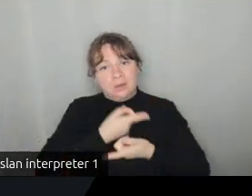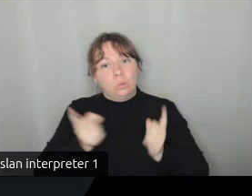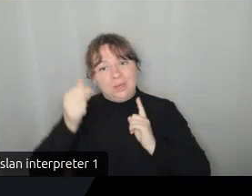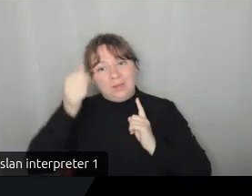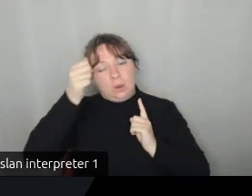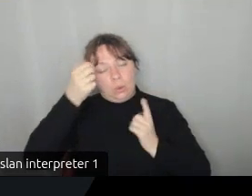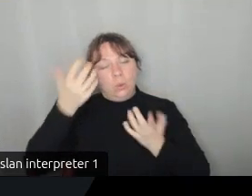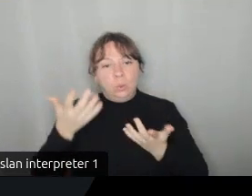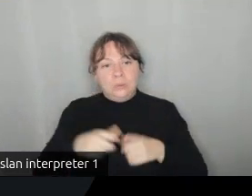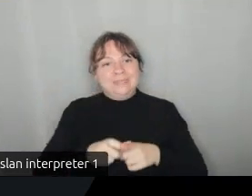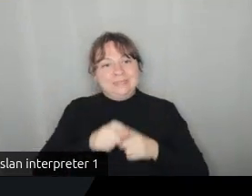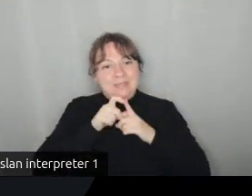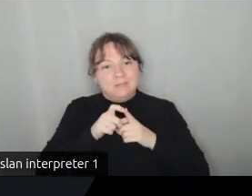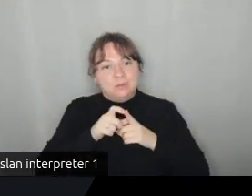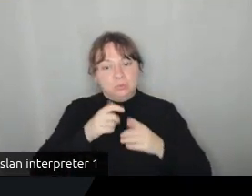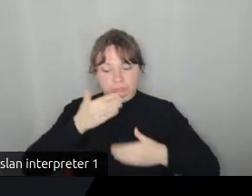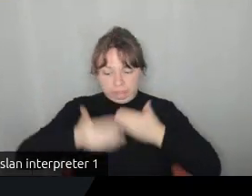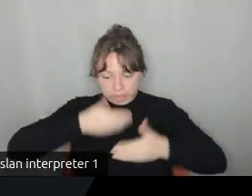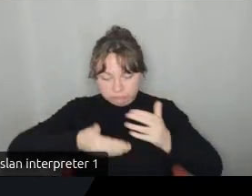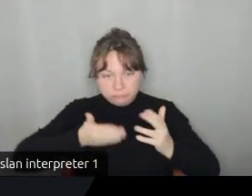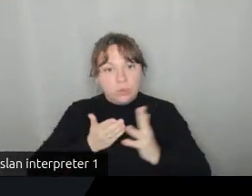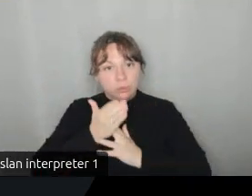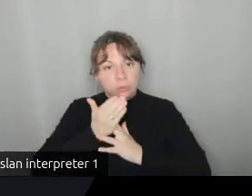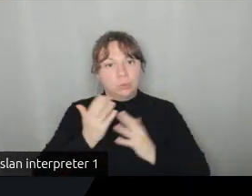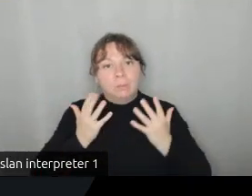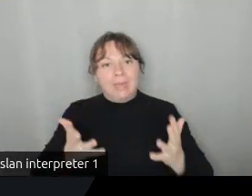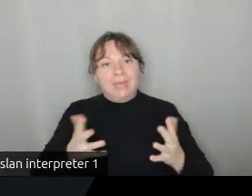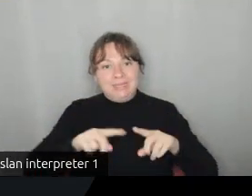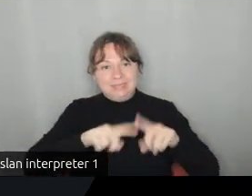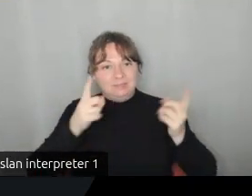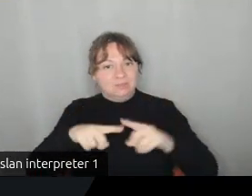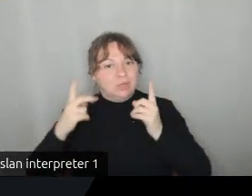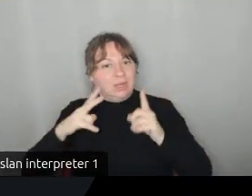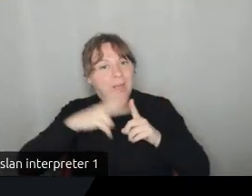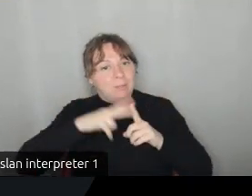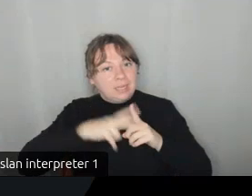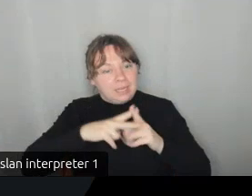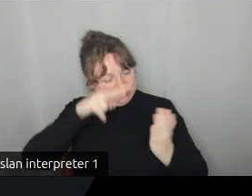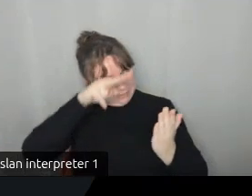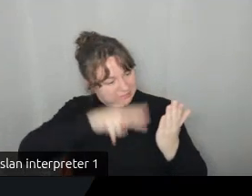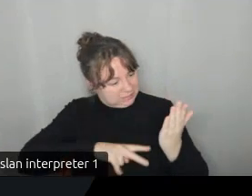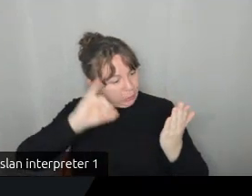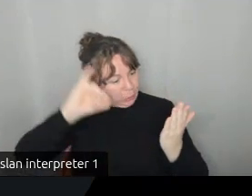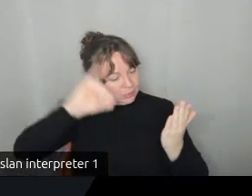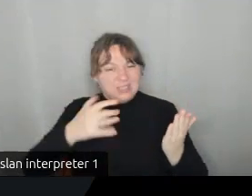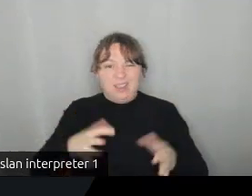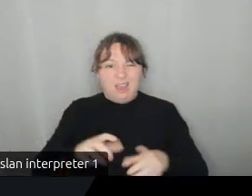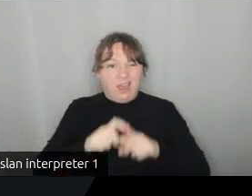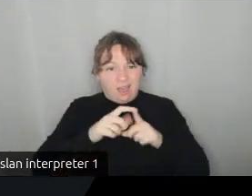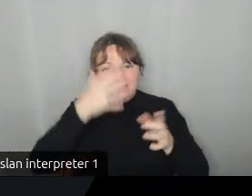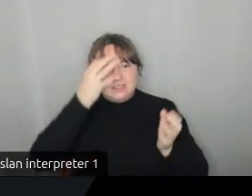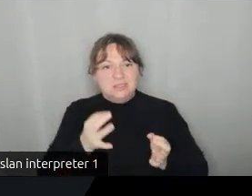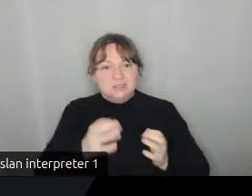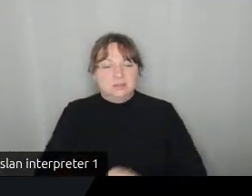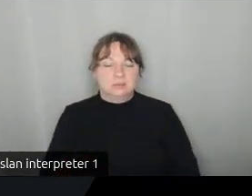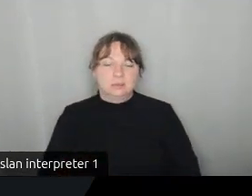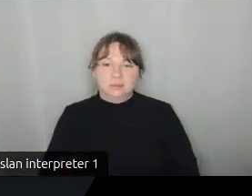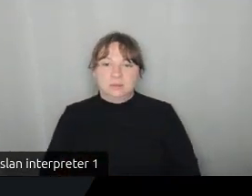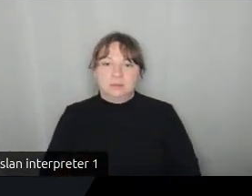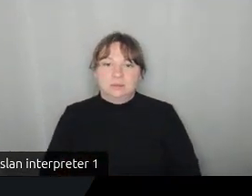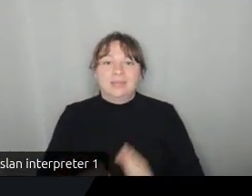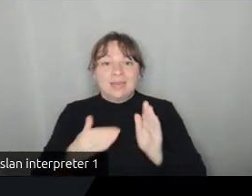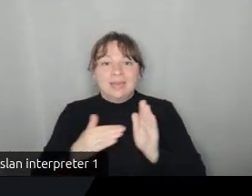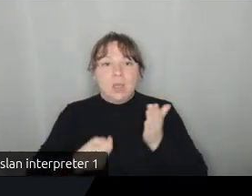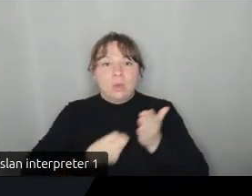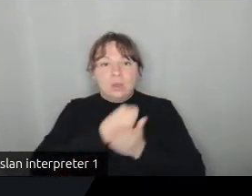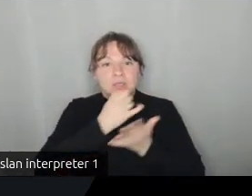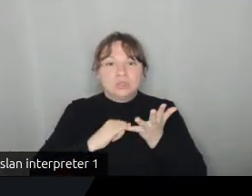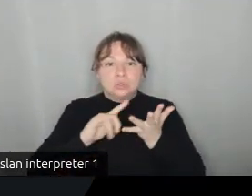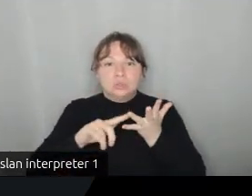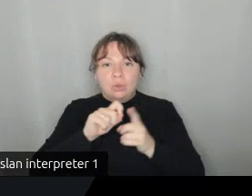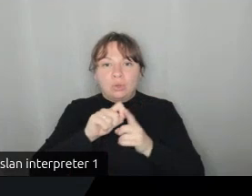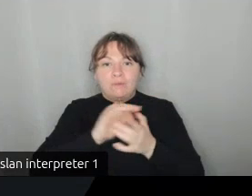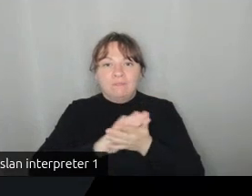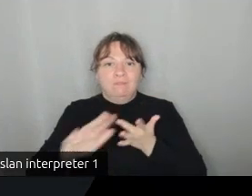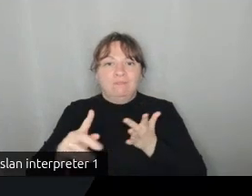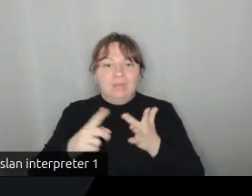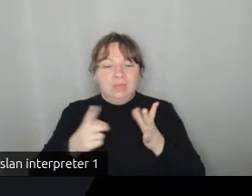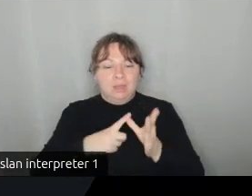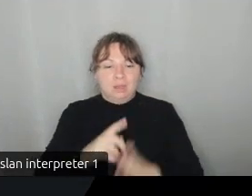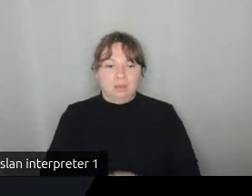be for them to assess um the need for urgency as well. Now I will actually hand over to Sophia.